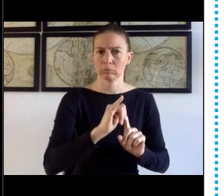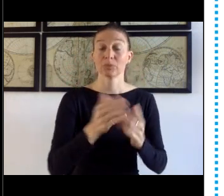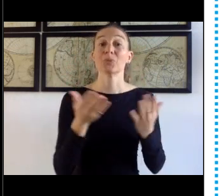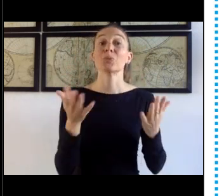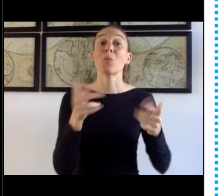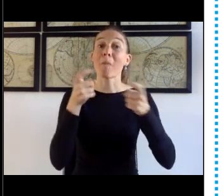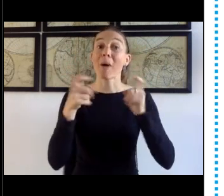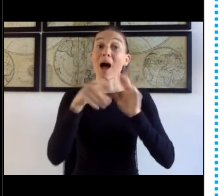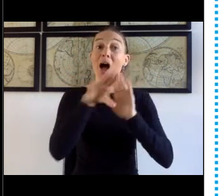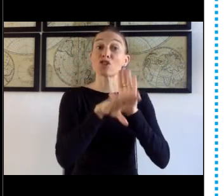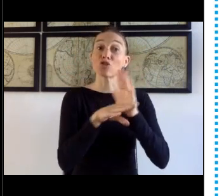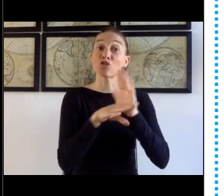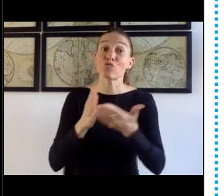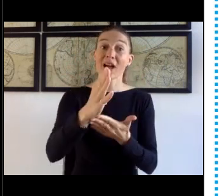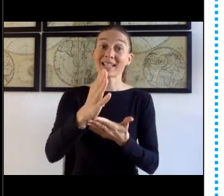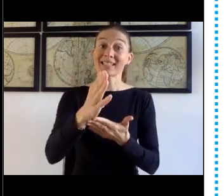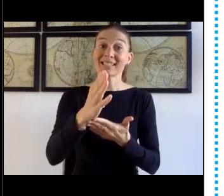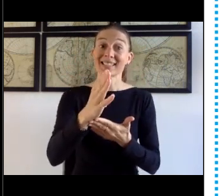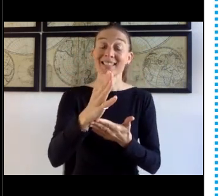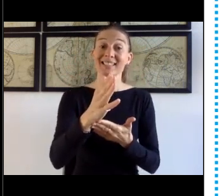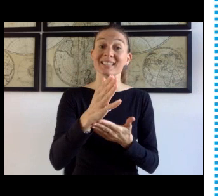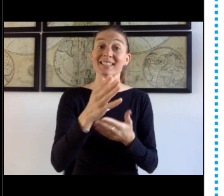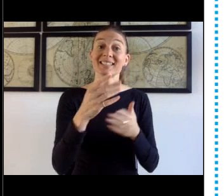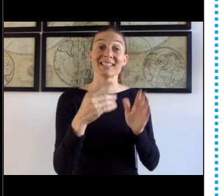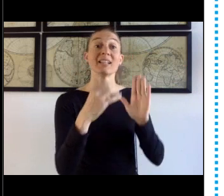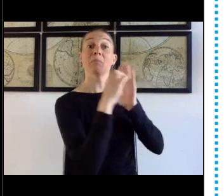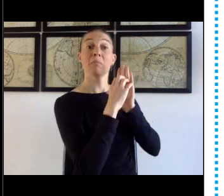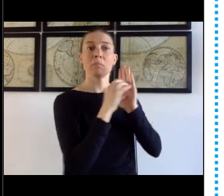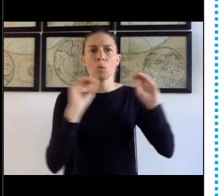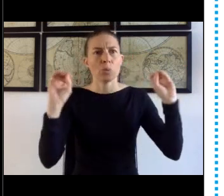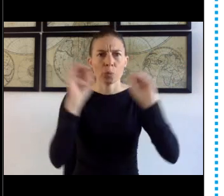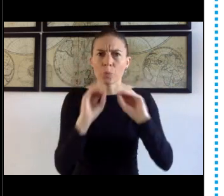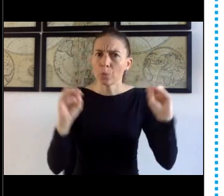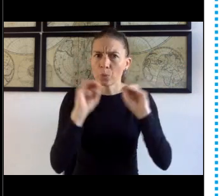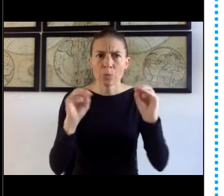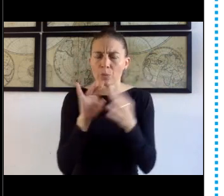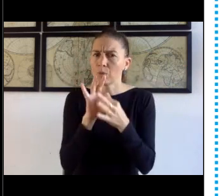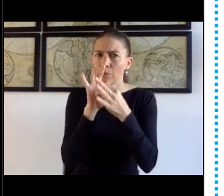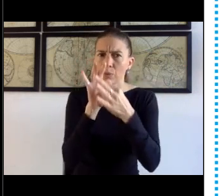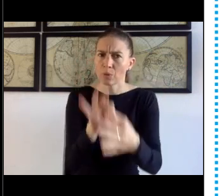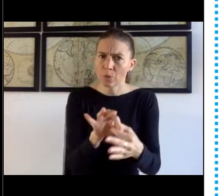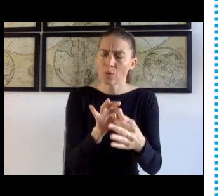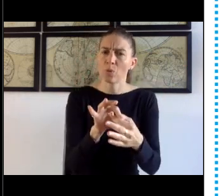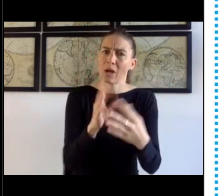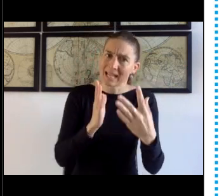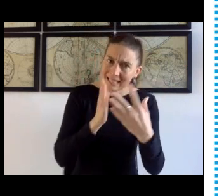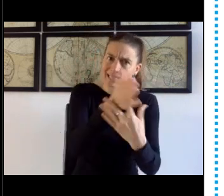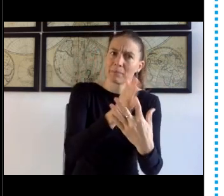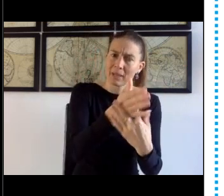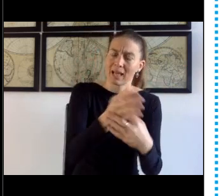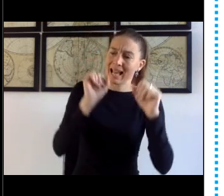they guarantee you the right to travel without addressing the enabling factors